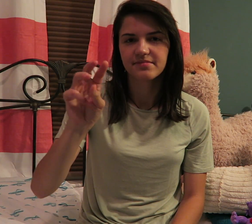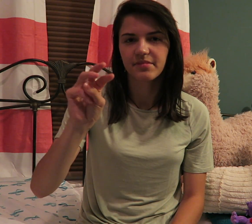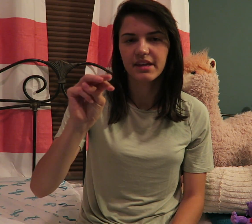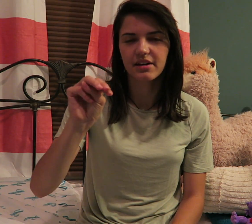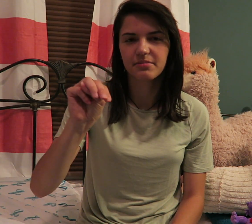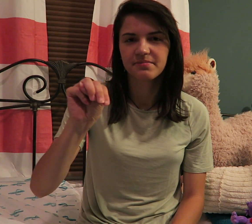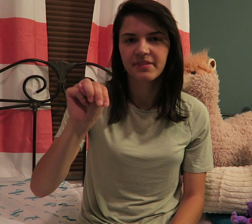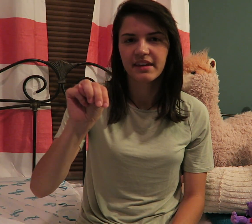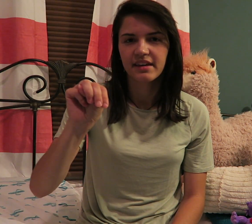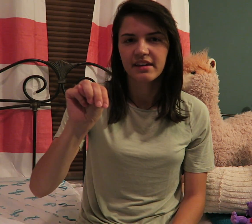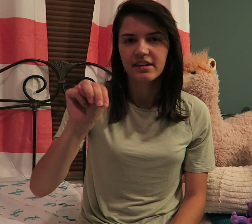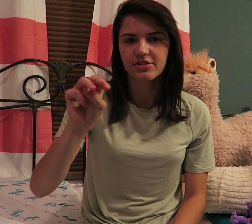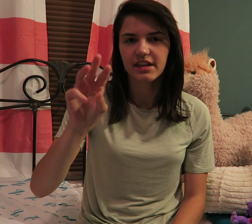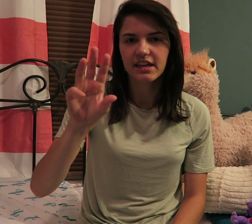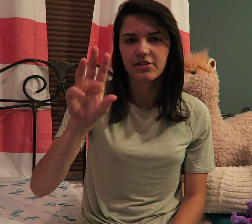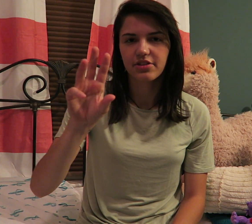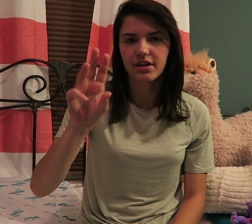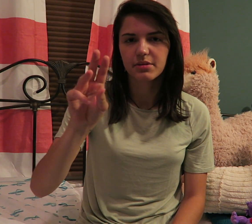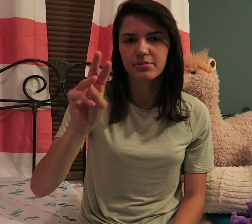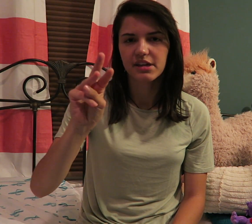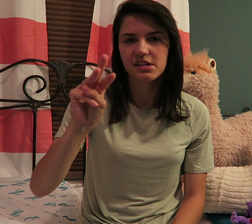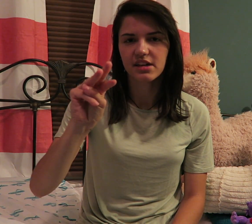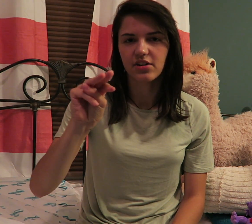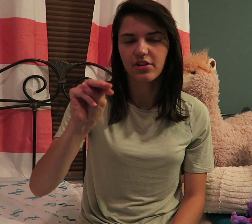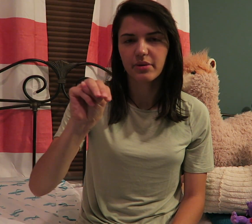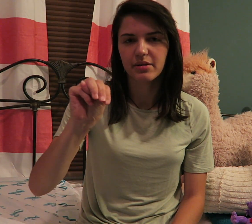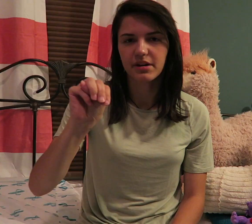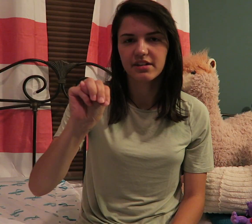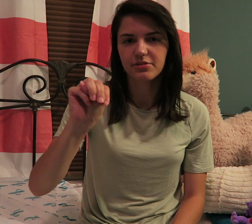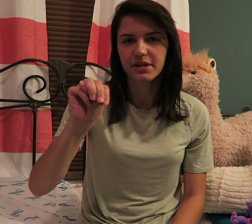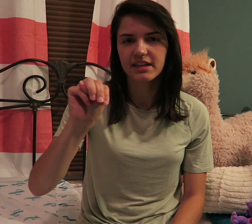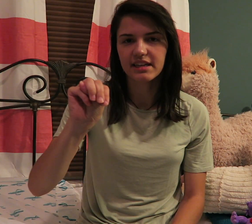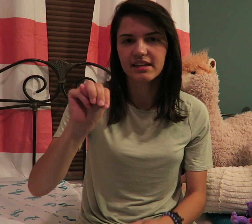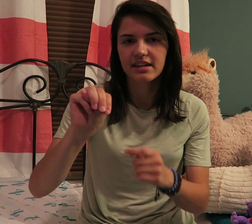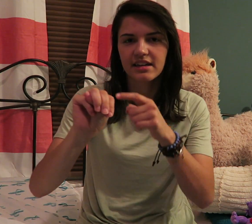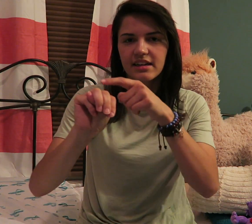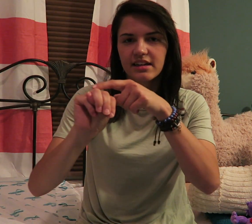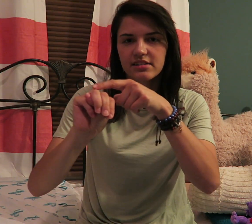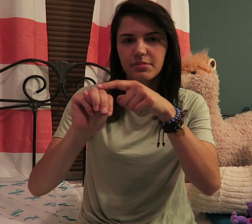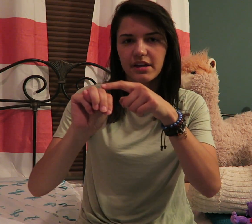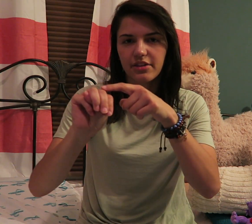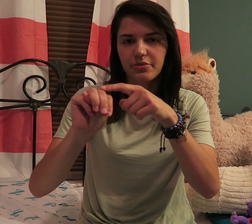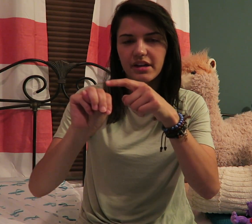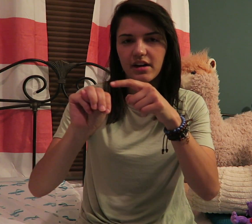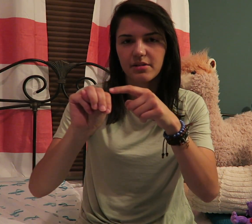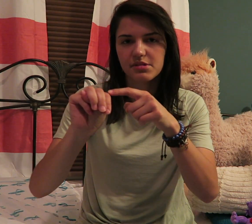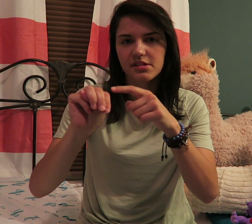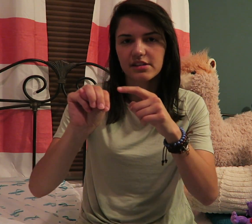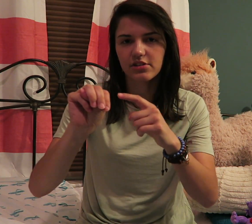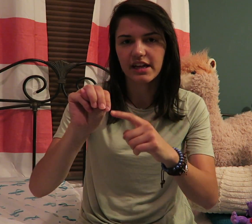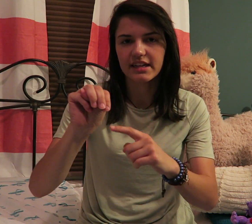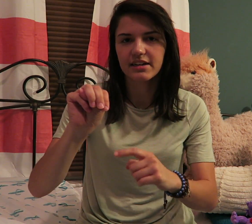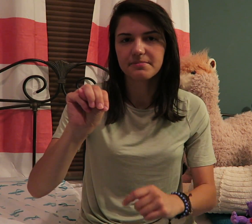M - you're taking your thumb and placing it all the way by your pinky to make three humps that look like an M